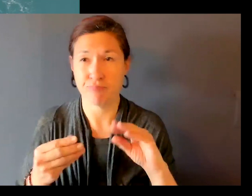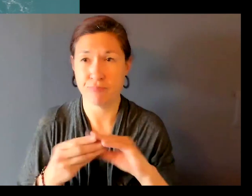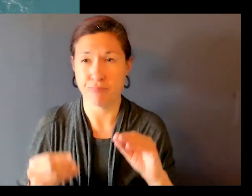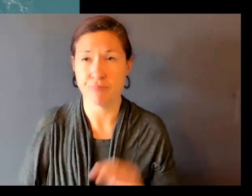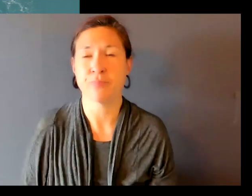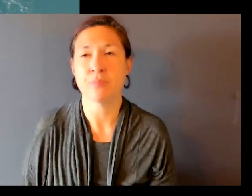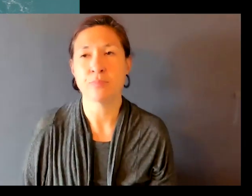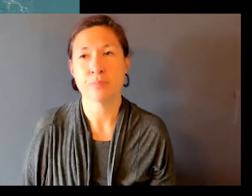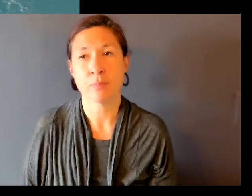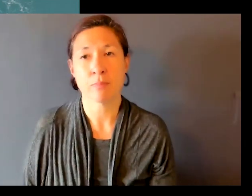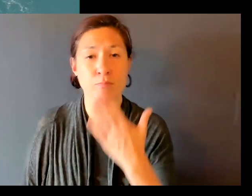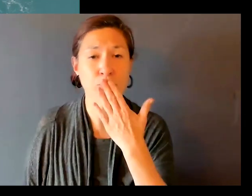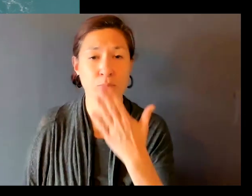That building strong community support behind our efforts will make their -- make them successful. The companies that profit from degrading our environment need to be held accountable. If a product cannot be bio degraded it should not be sold in 2024. Or beyond. It should be the responsibility of the manufacturer, not the municipality or individual to recycle or find a way of disposing of the product. Thank you.